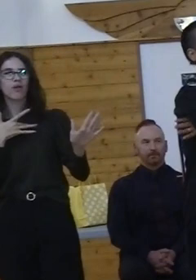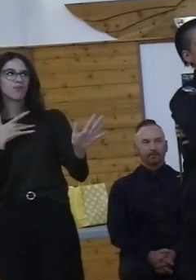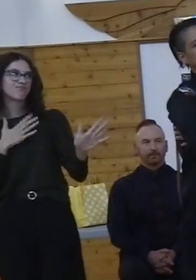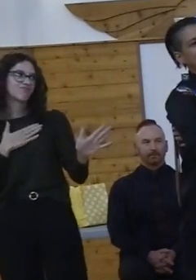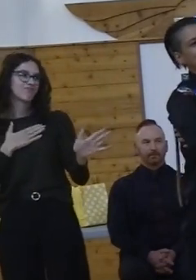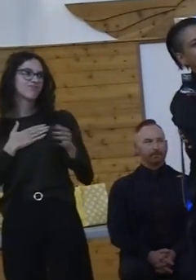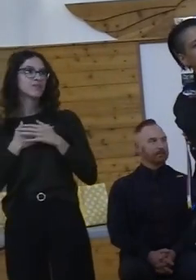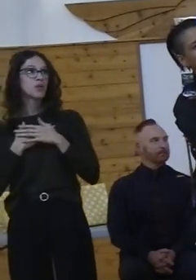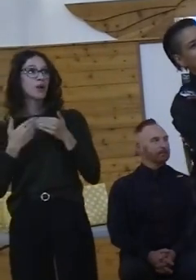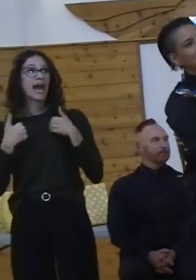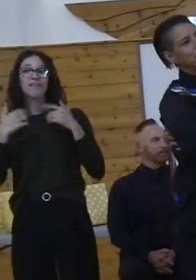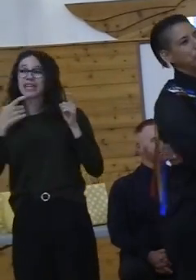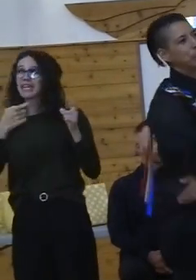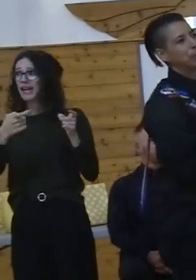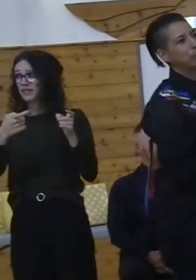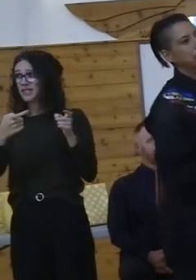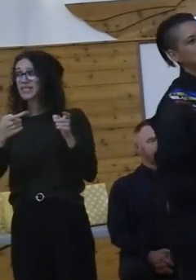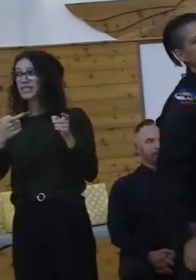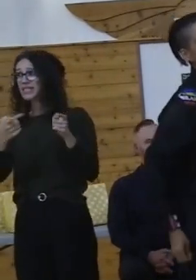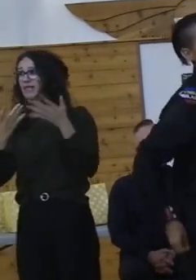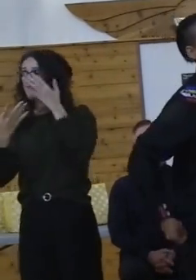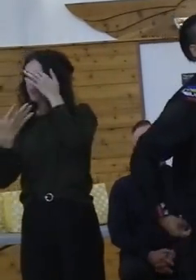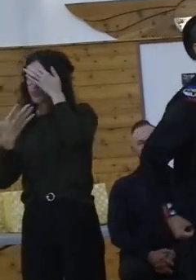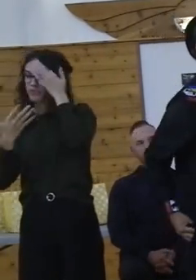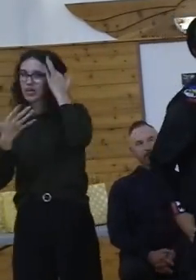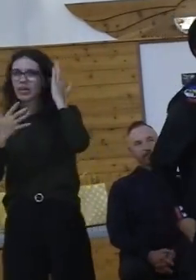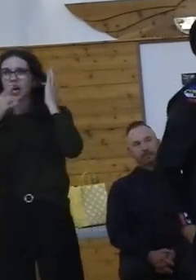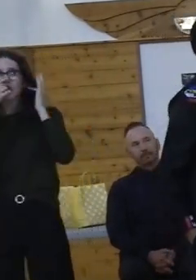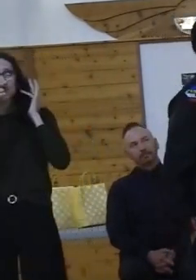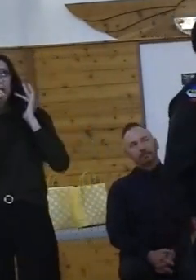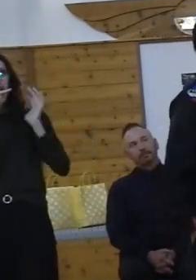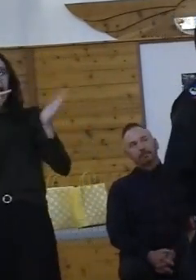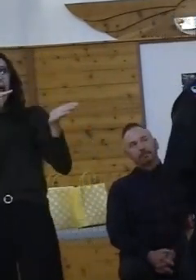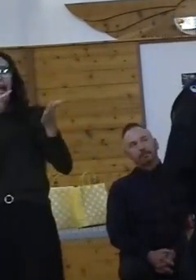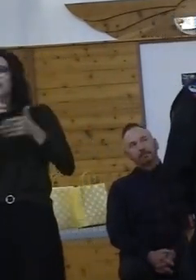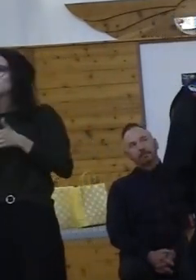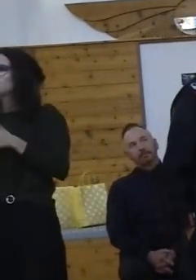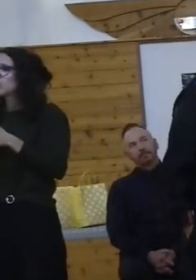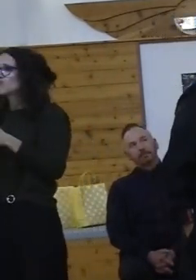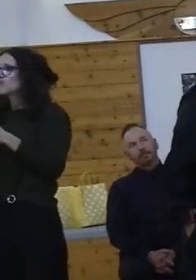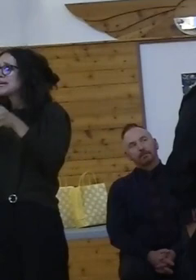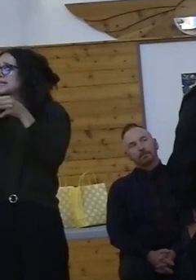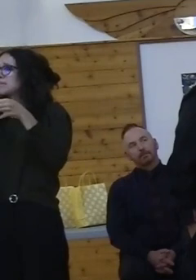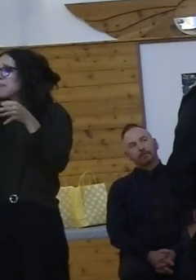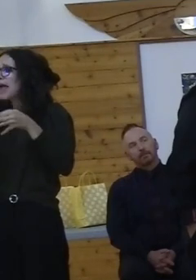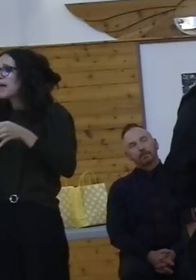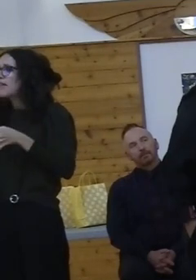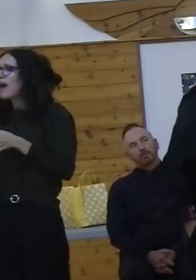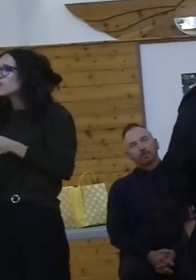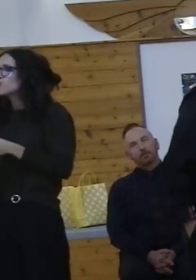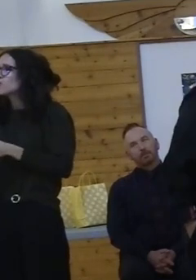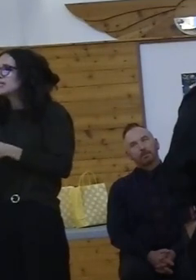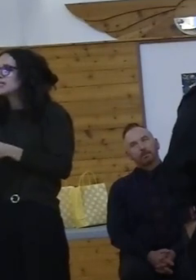So, could you share a little bit more about what that song is about and where that